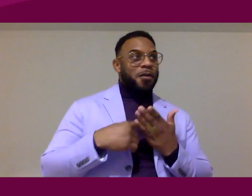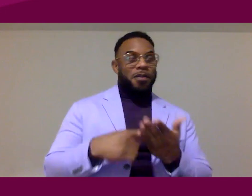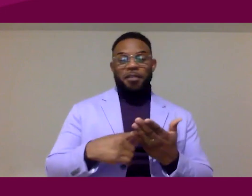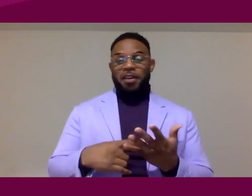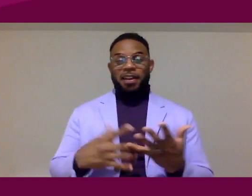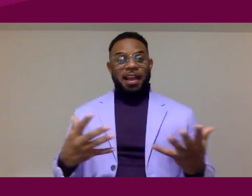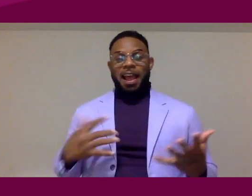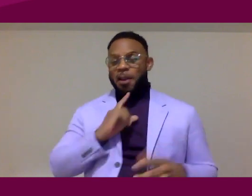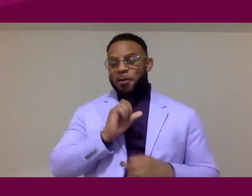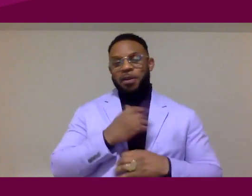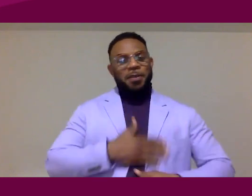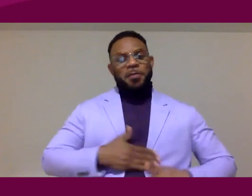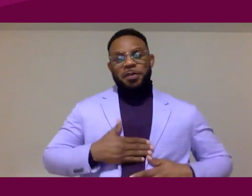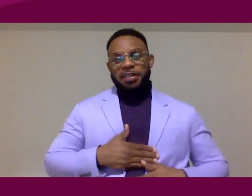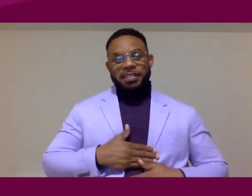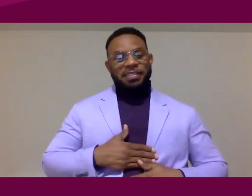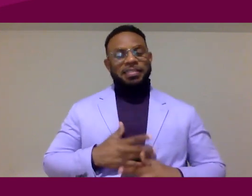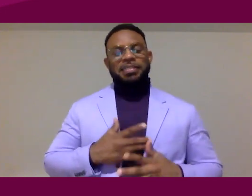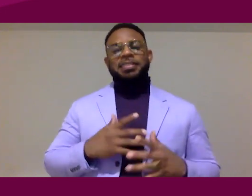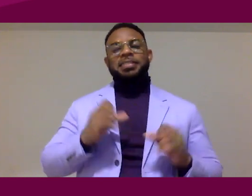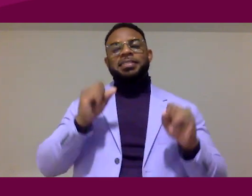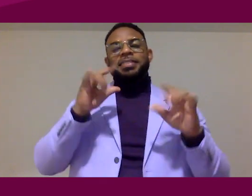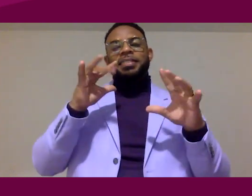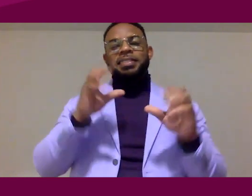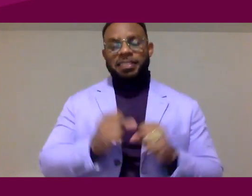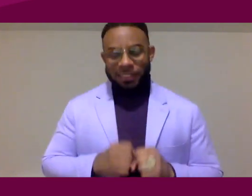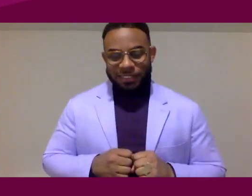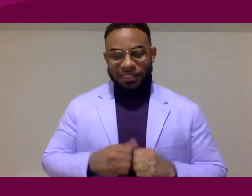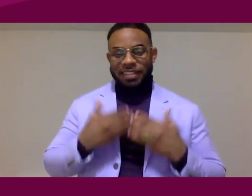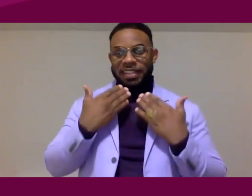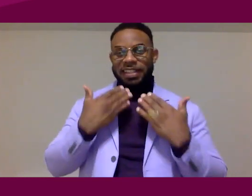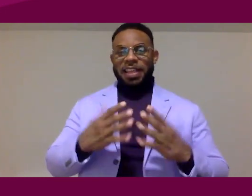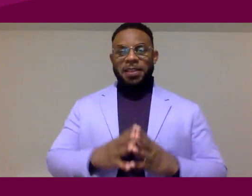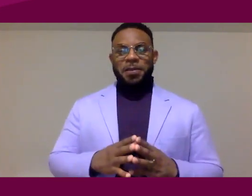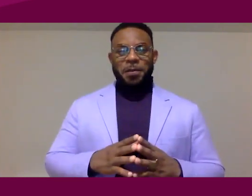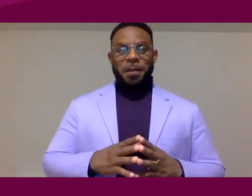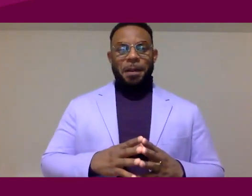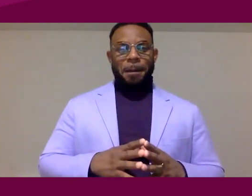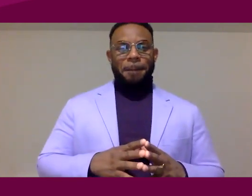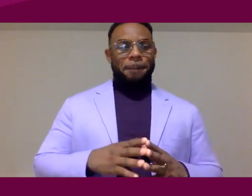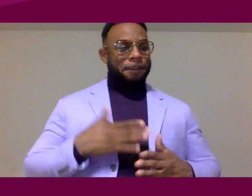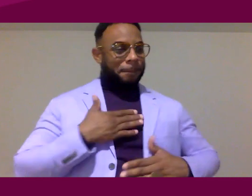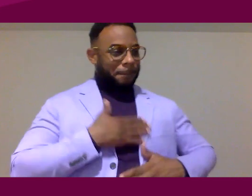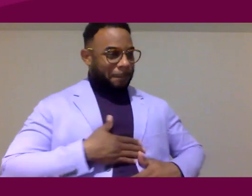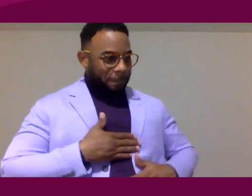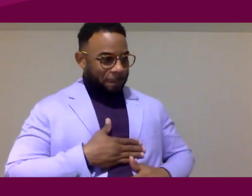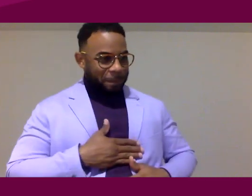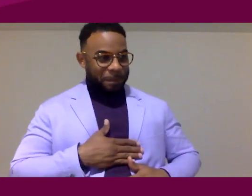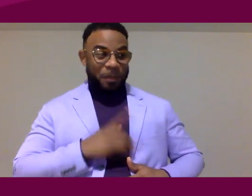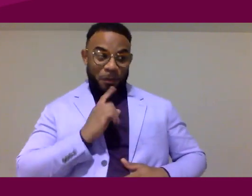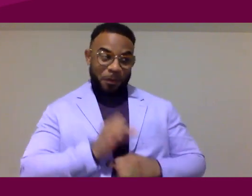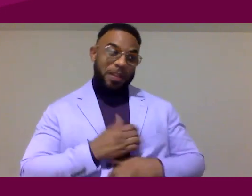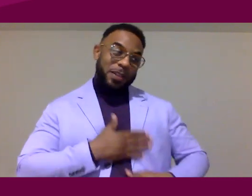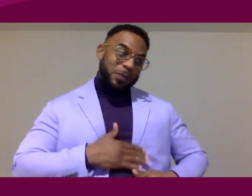I really appreciate it. This was fabulous. Deborah Kaplan: My pleasure. Really enjoyed it.